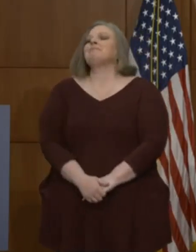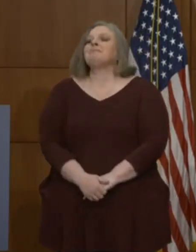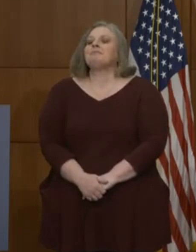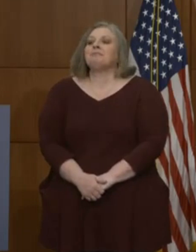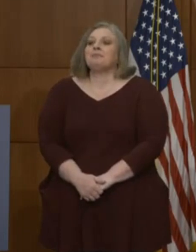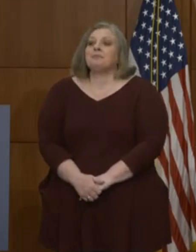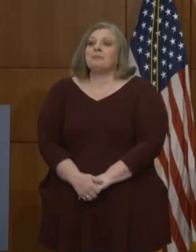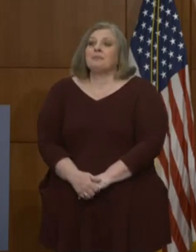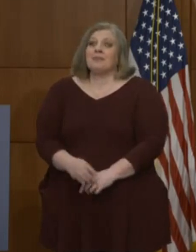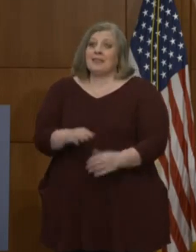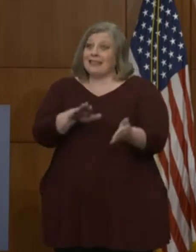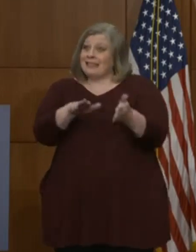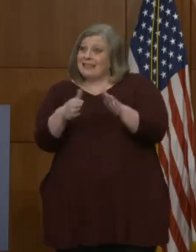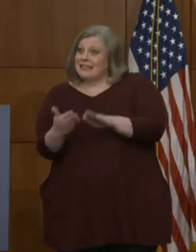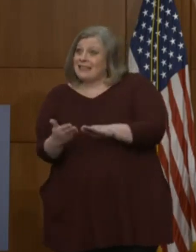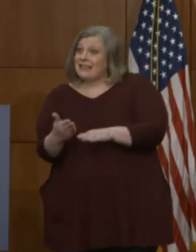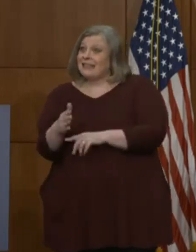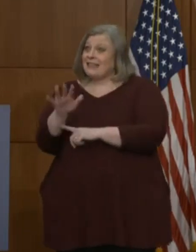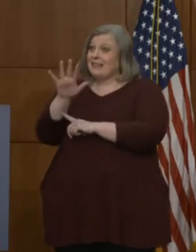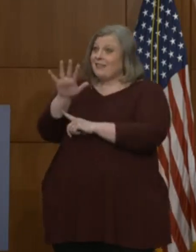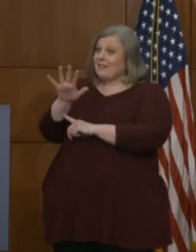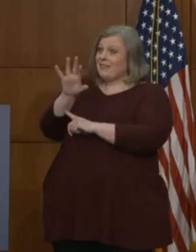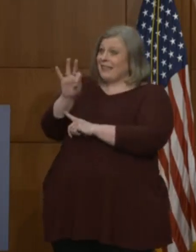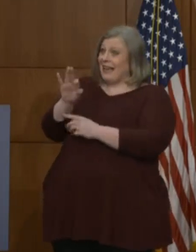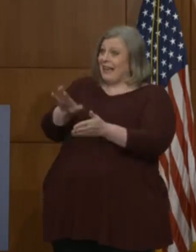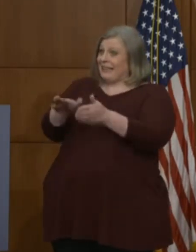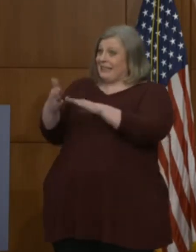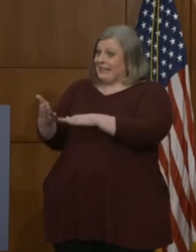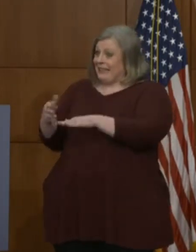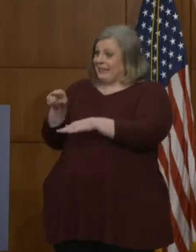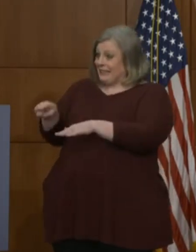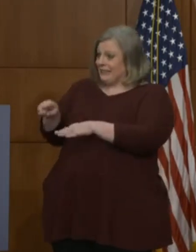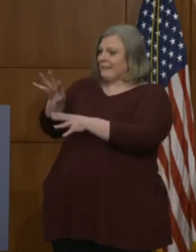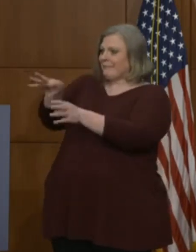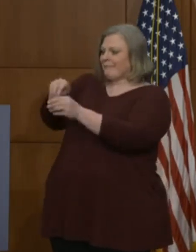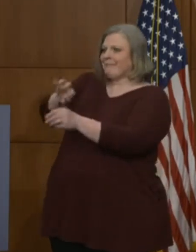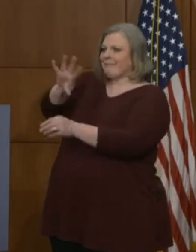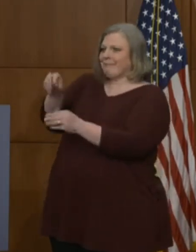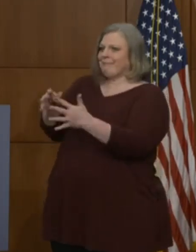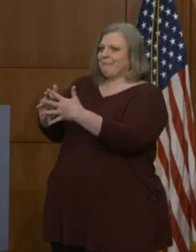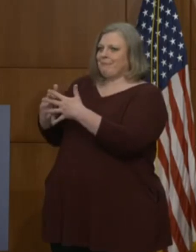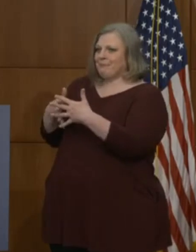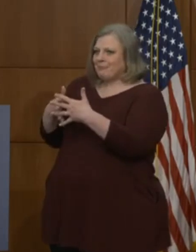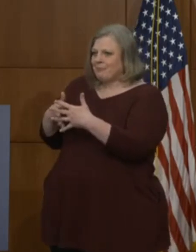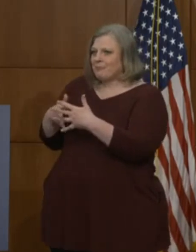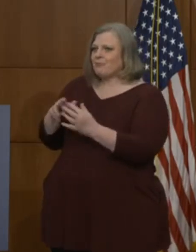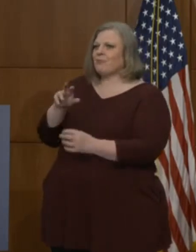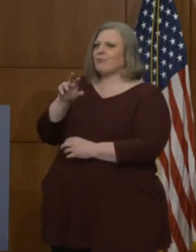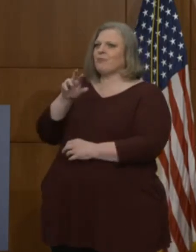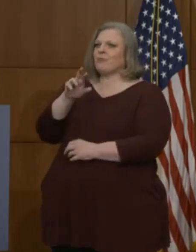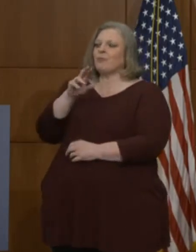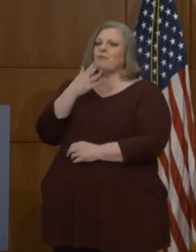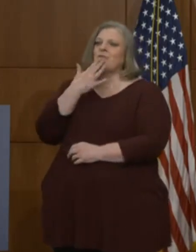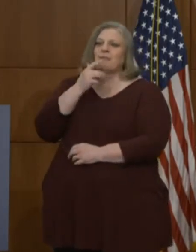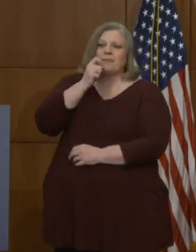A 30% OF THE CASES. AND IN TERMS OF. I DEATHS WITH FIFTY TERMS OF. I DEATHS WITH FIFTY NINE DEATHS AMONG AFRICAN NINE DEATHS AMONG AFRICAN AMERICANS AND WITH THE RACE AND